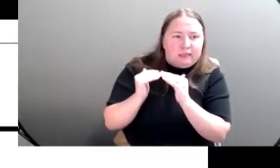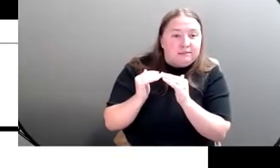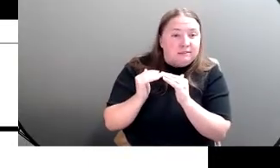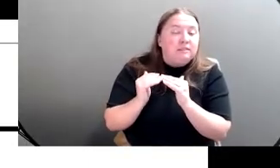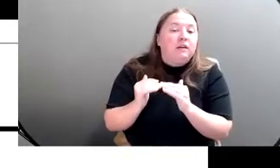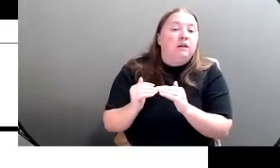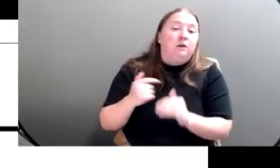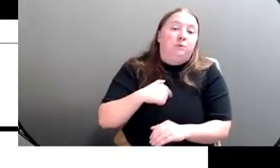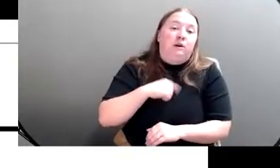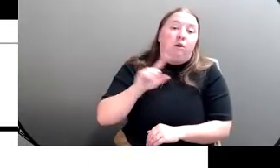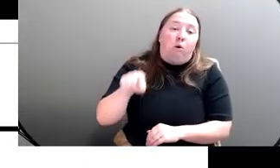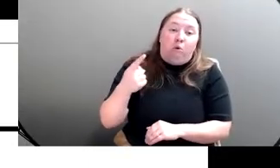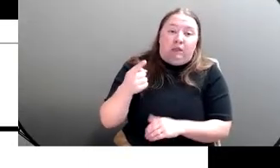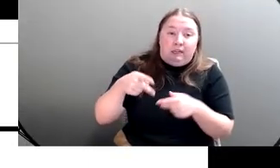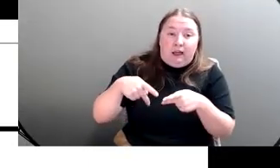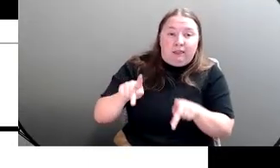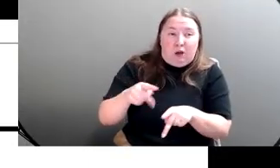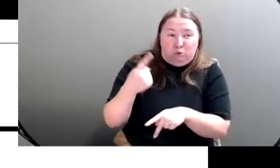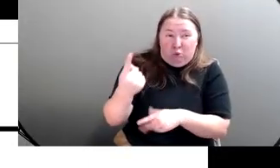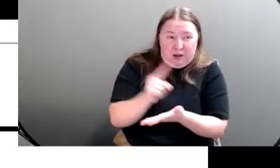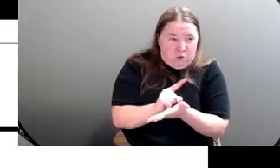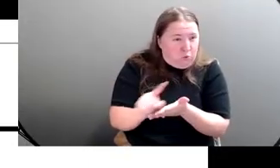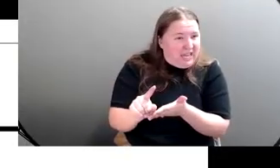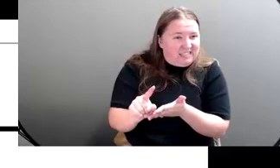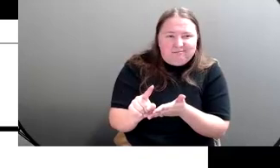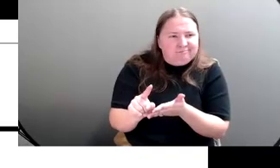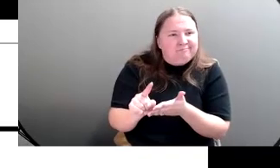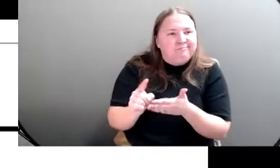we are only allowed to look at one single week of what they do in the course,